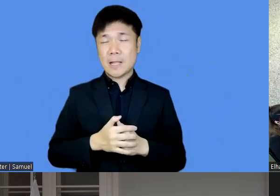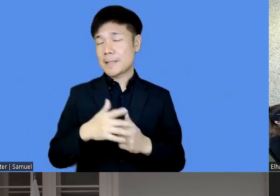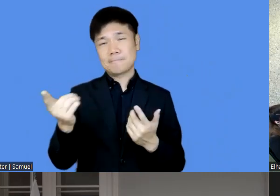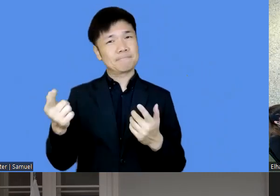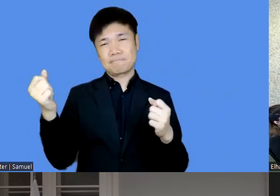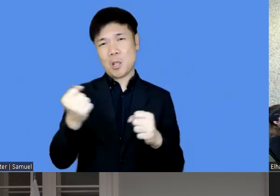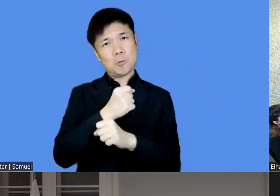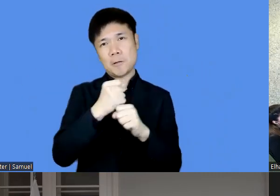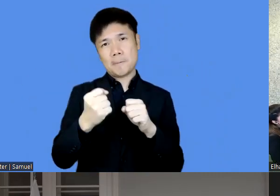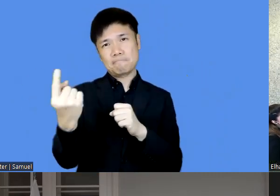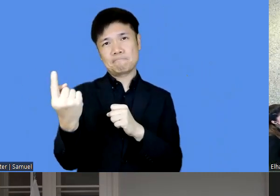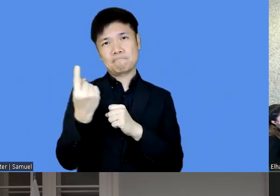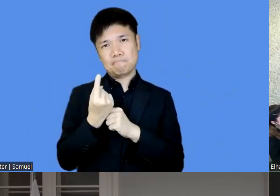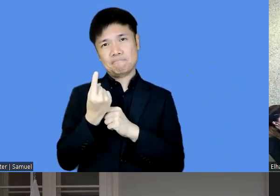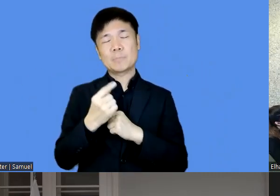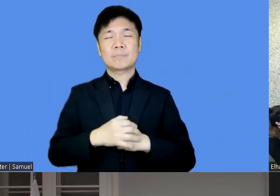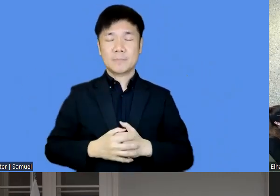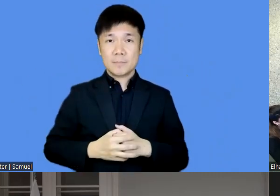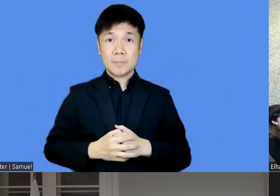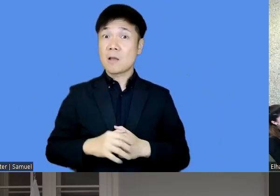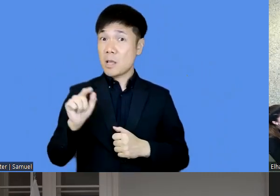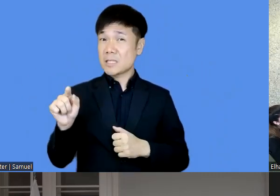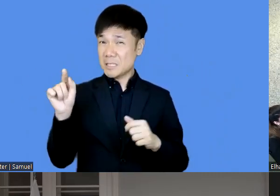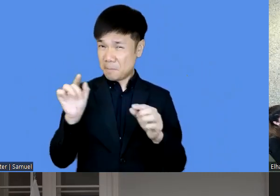This is an important area.